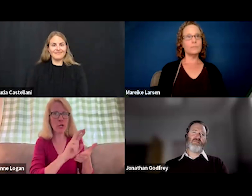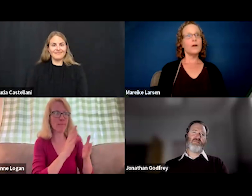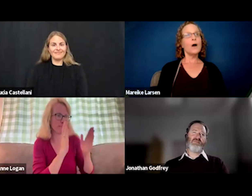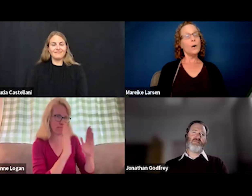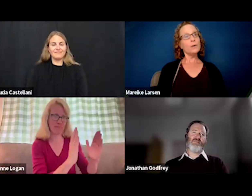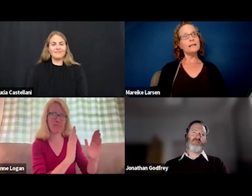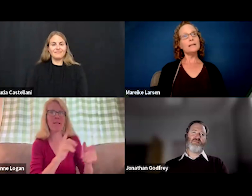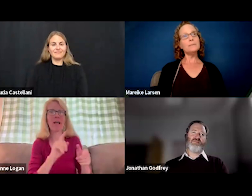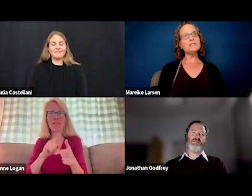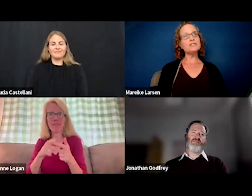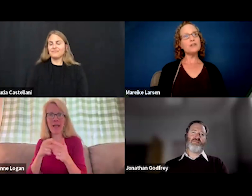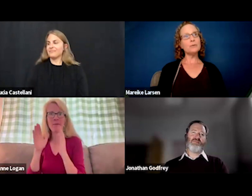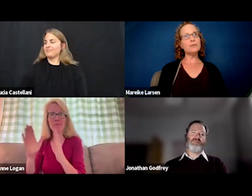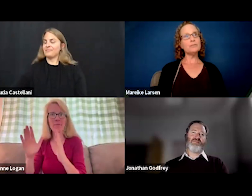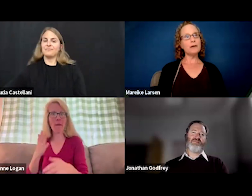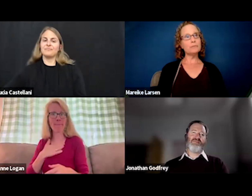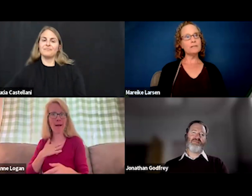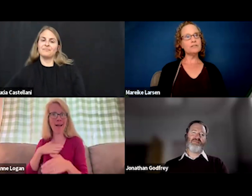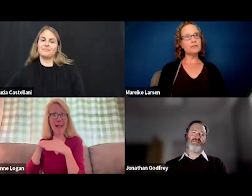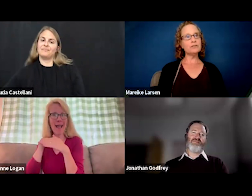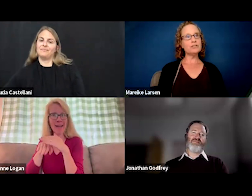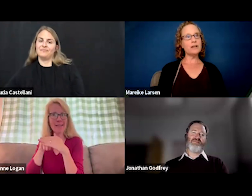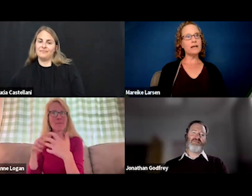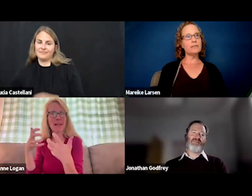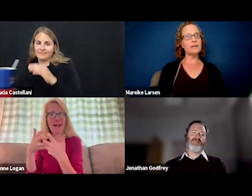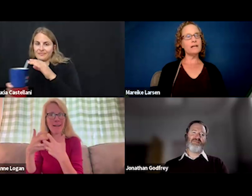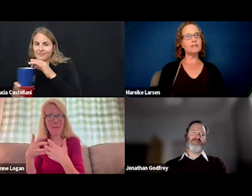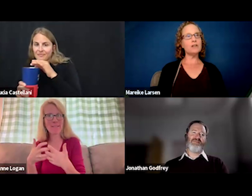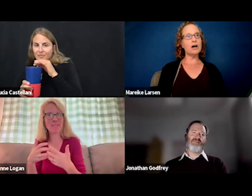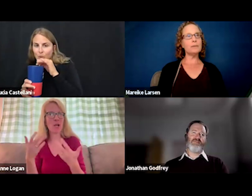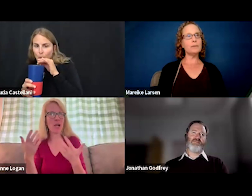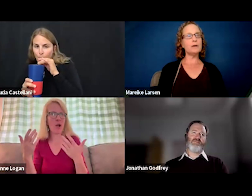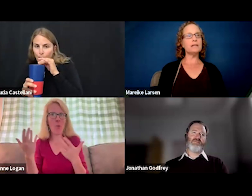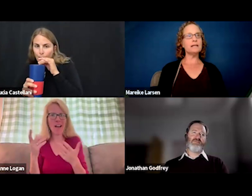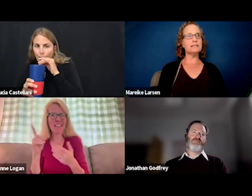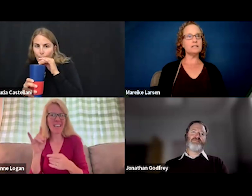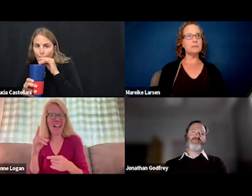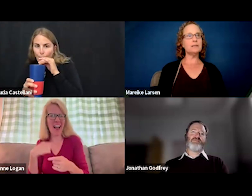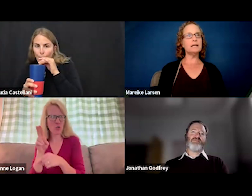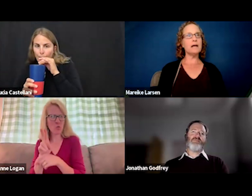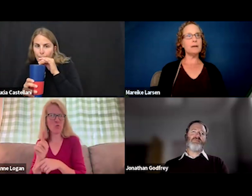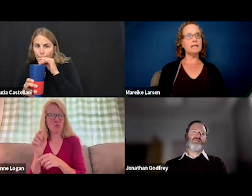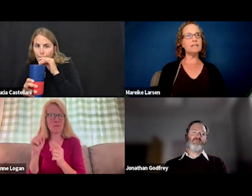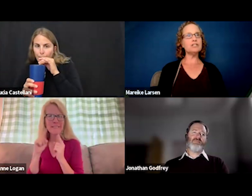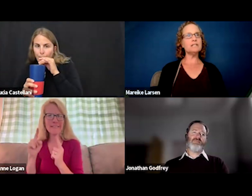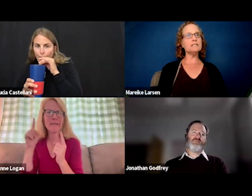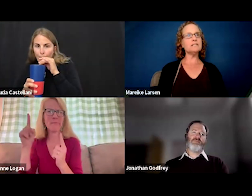OK, let me start with my research. And then I'll talk about accessibility accommodations